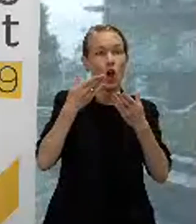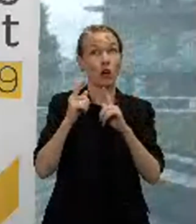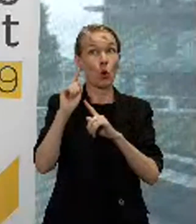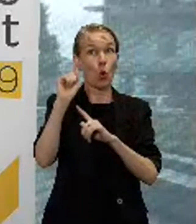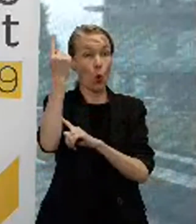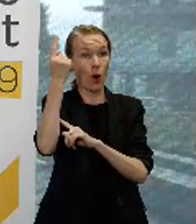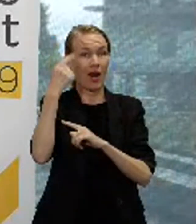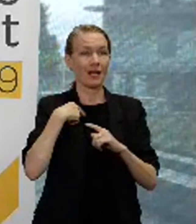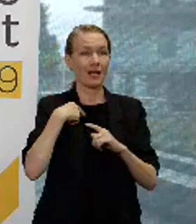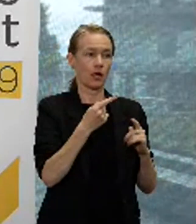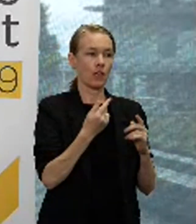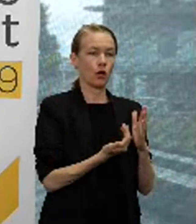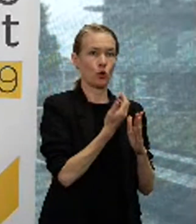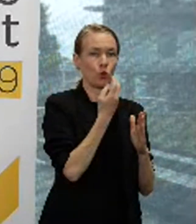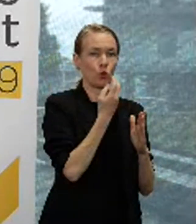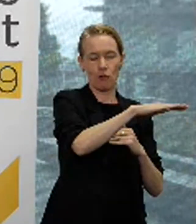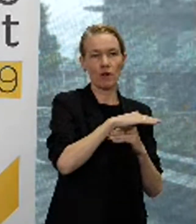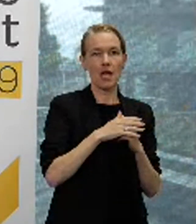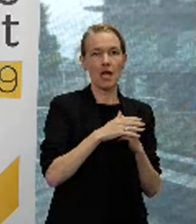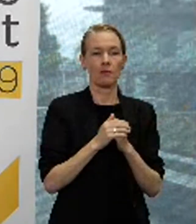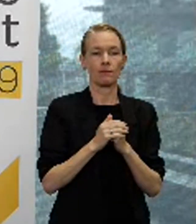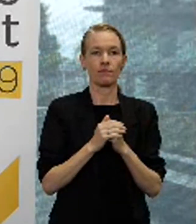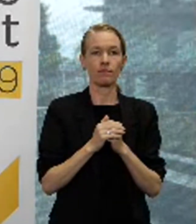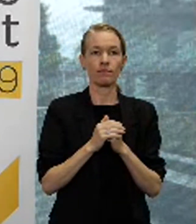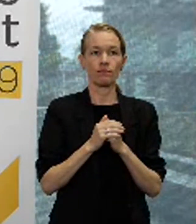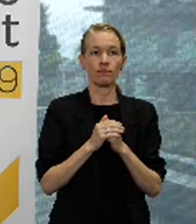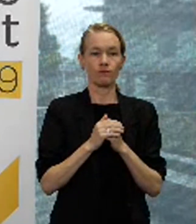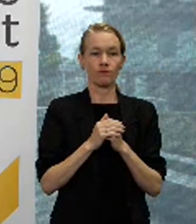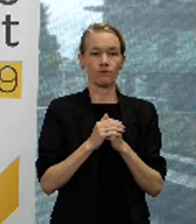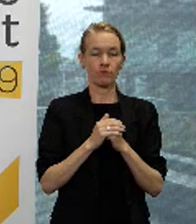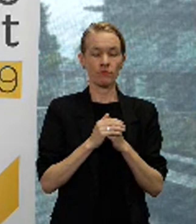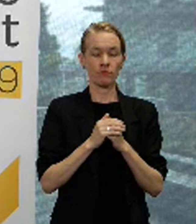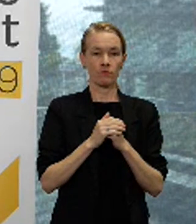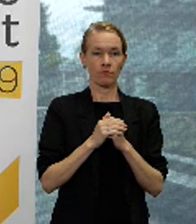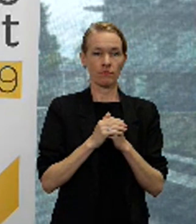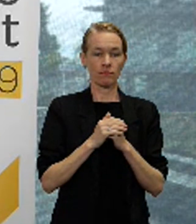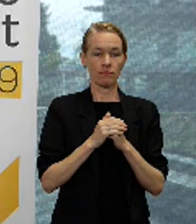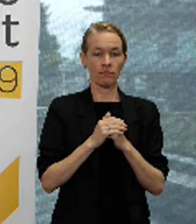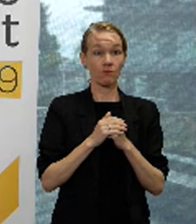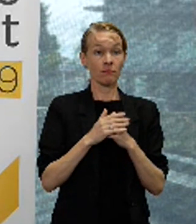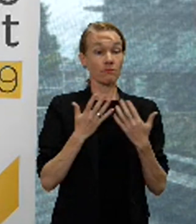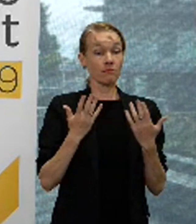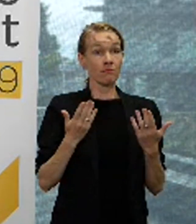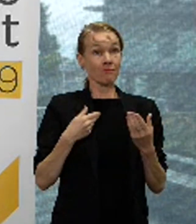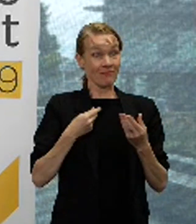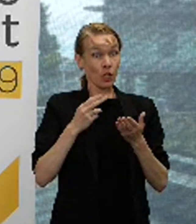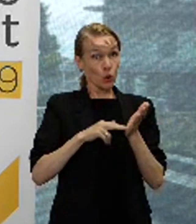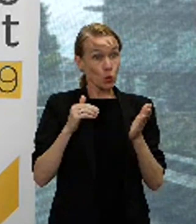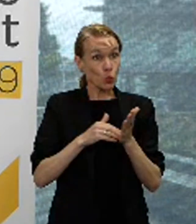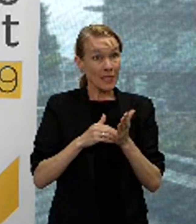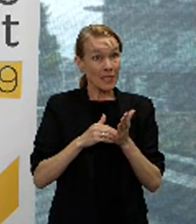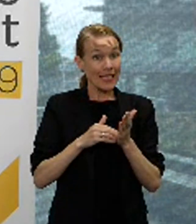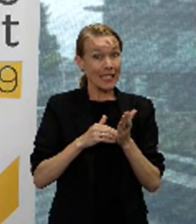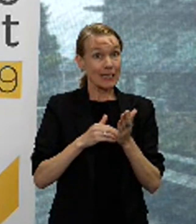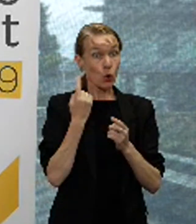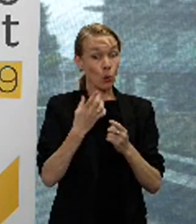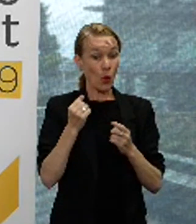As always, we encourage anybody who has any symptoms to ring Healthline for advice on getting a test. So just in summary on this case, we